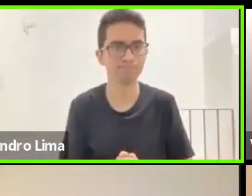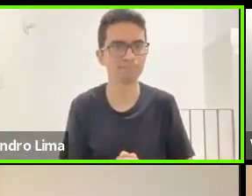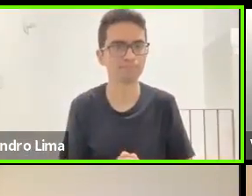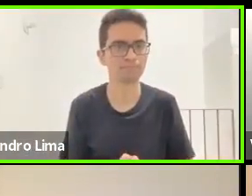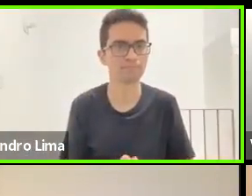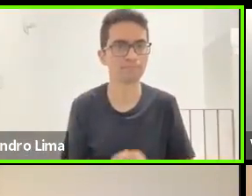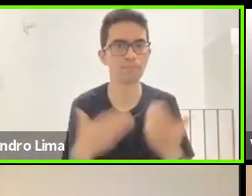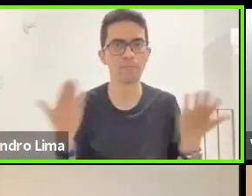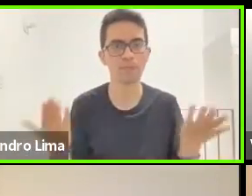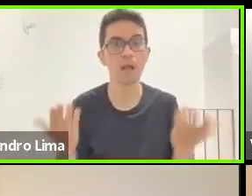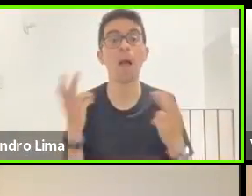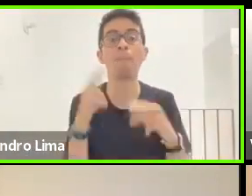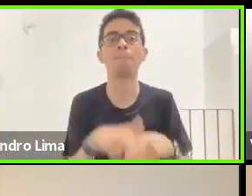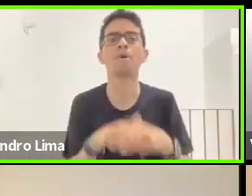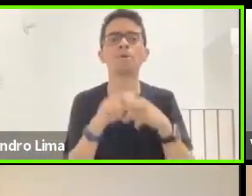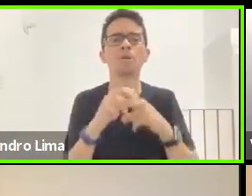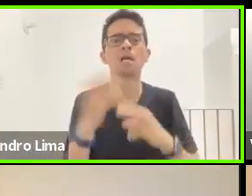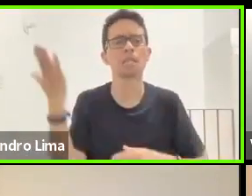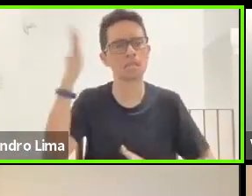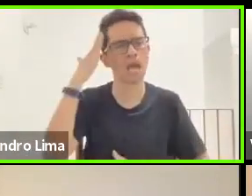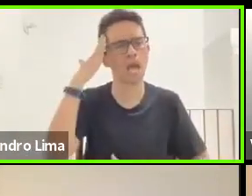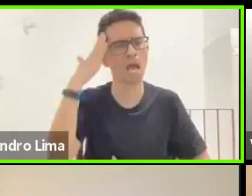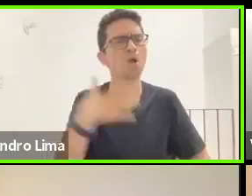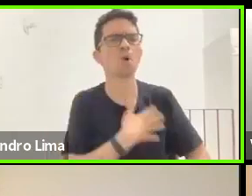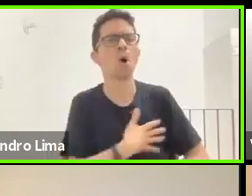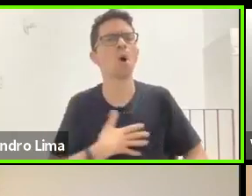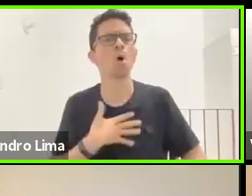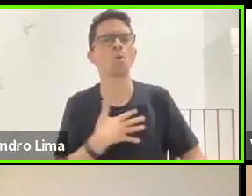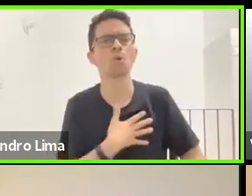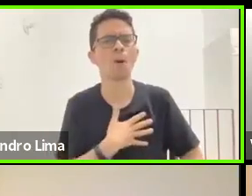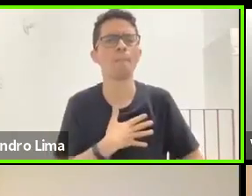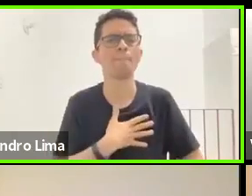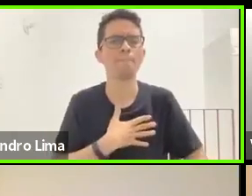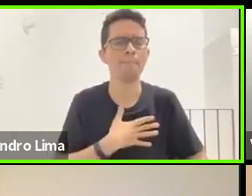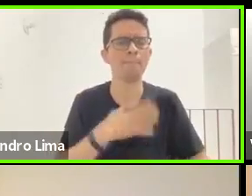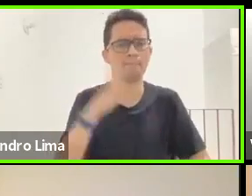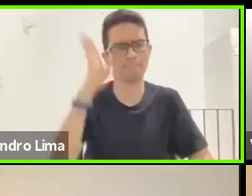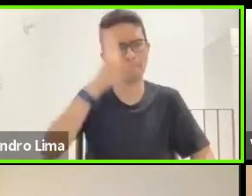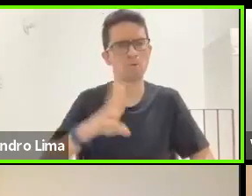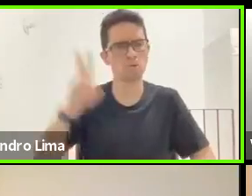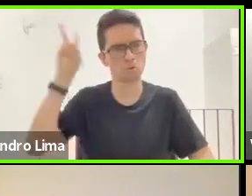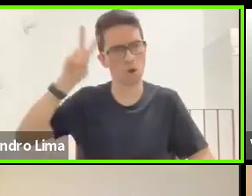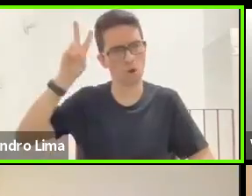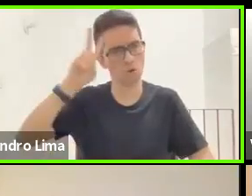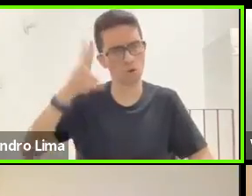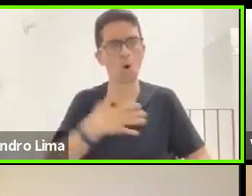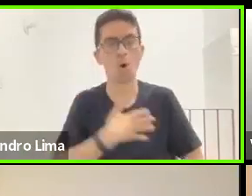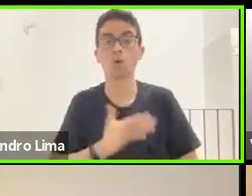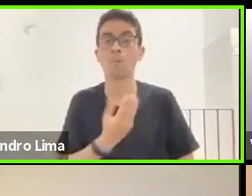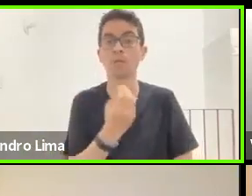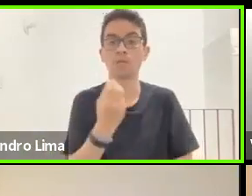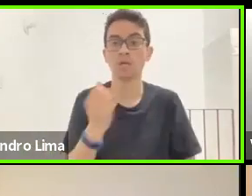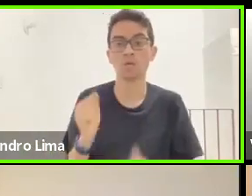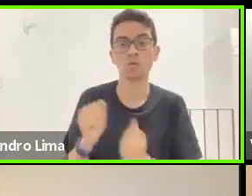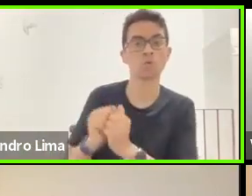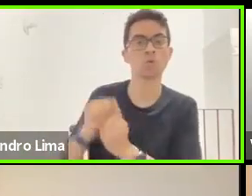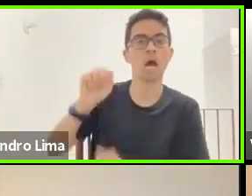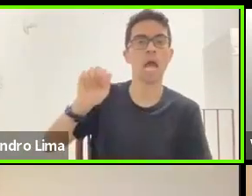very Well I'll confess that my, I'm very ignorant about Brazilian history. I've been I've been working in Mexico for us I've been working in Mexico for about five years now. and I've and I've read a lot of mexican